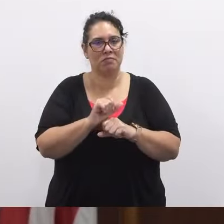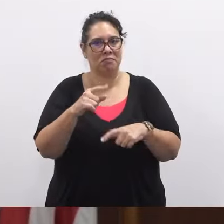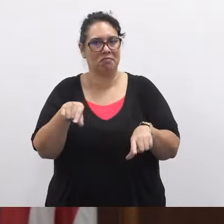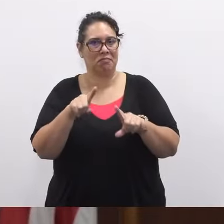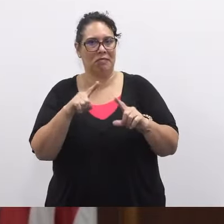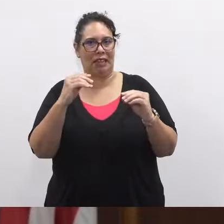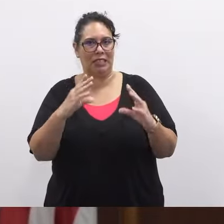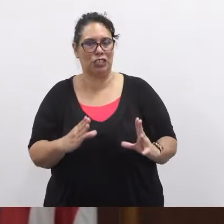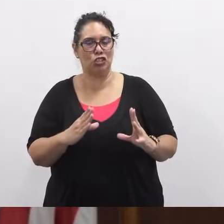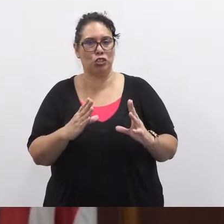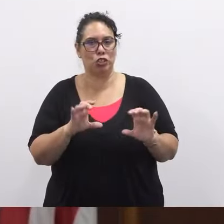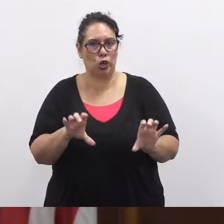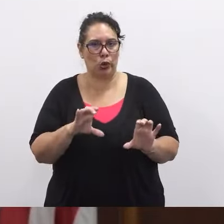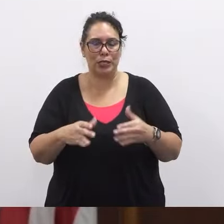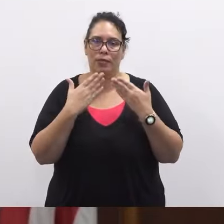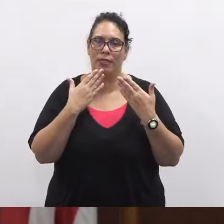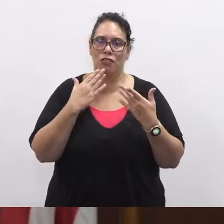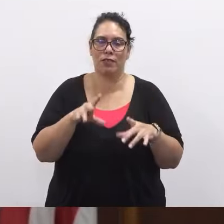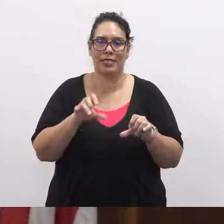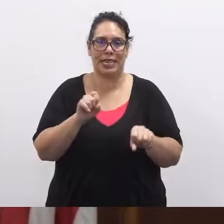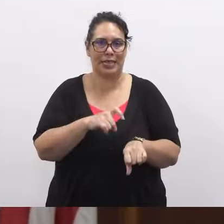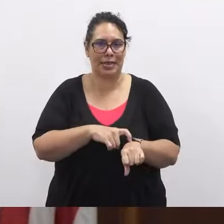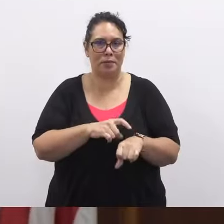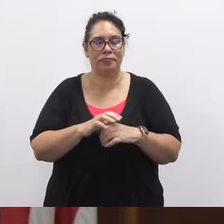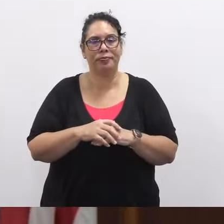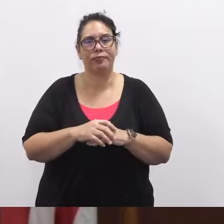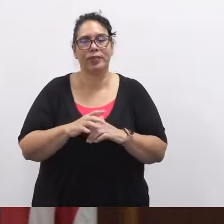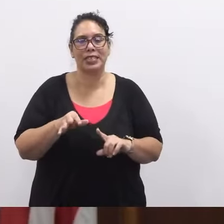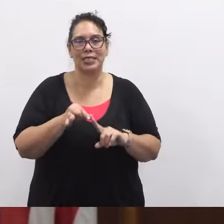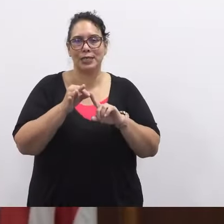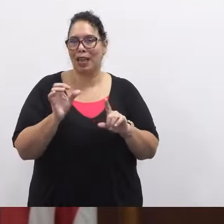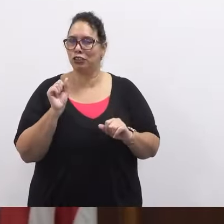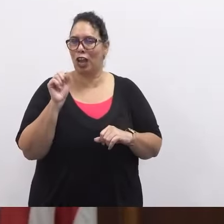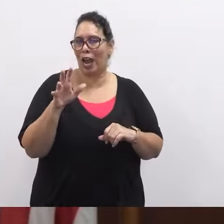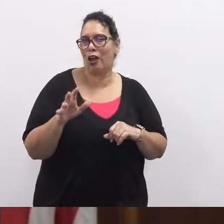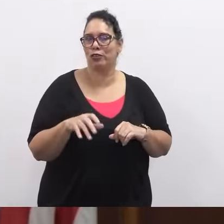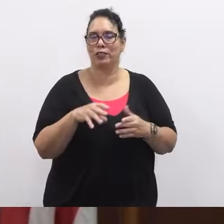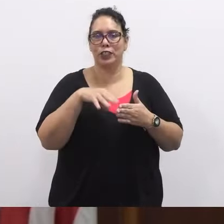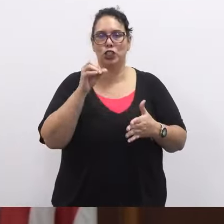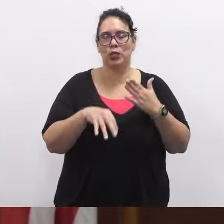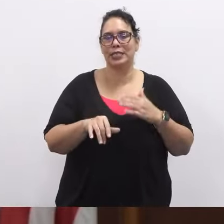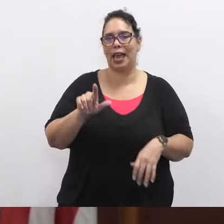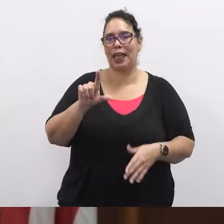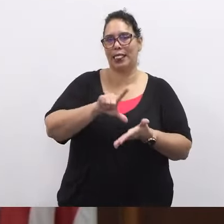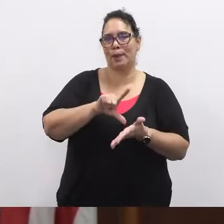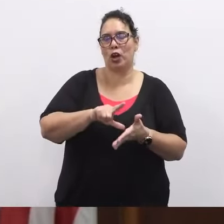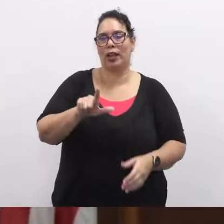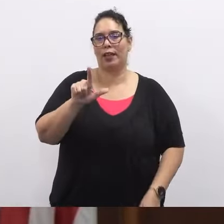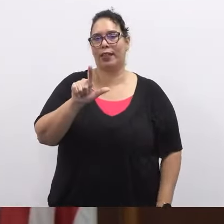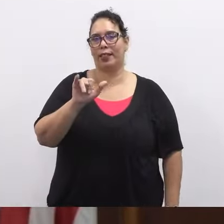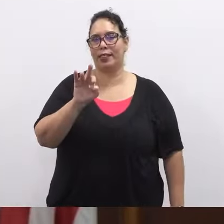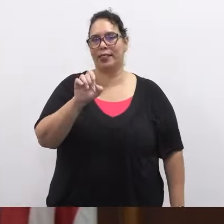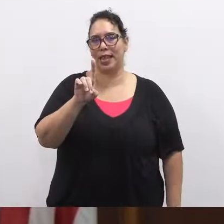So I wanna thank them for taking the time out. A special shout out to the students at Lindbergh. I visited a lot of school sites in eight years,